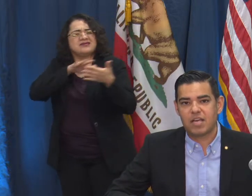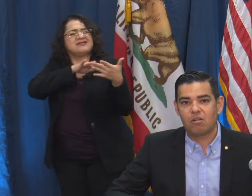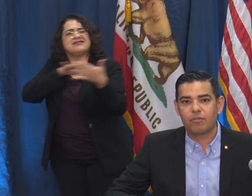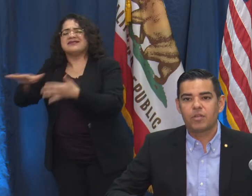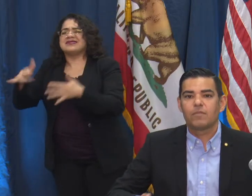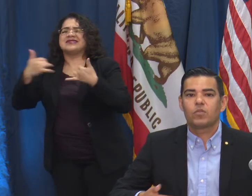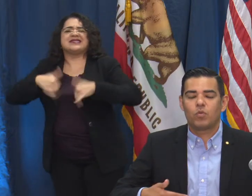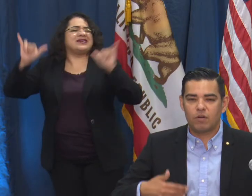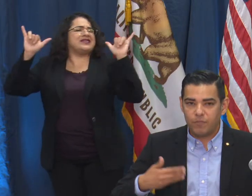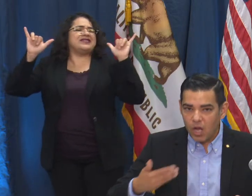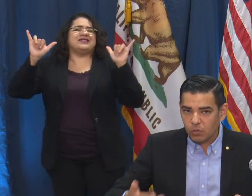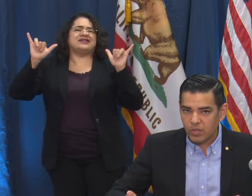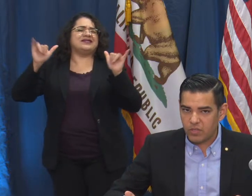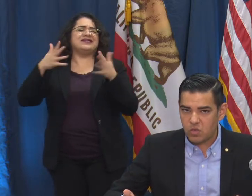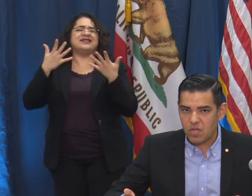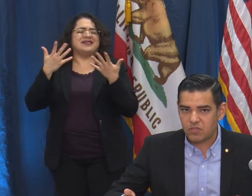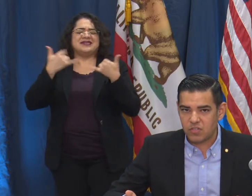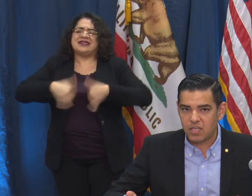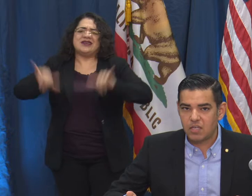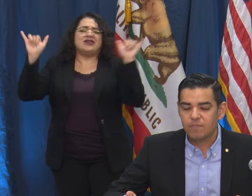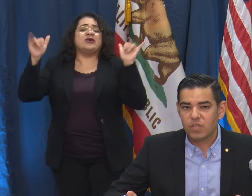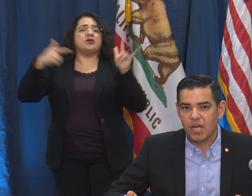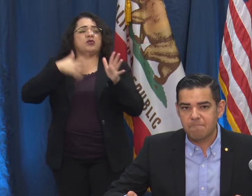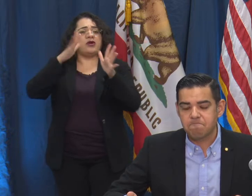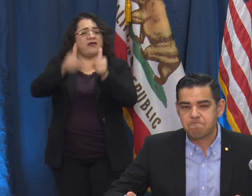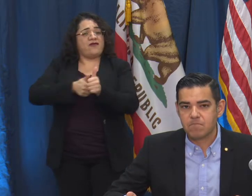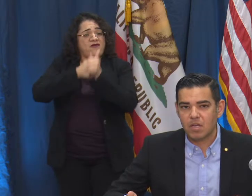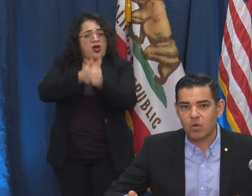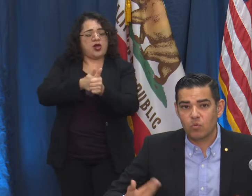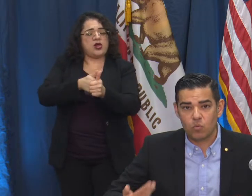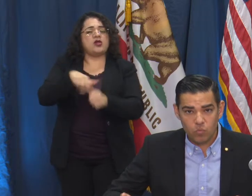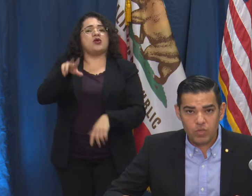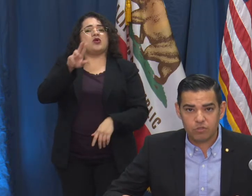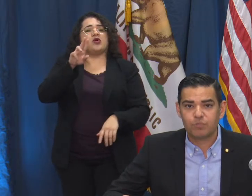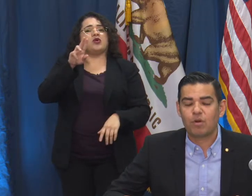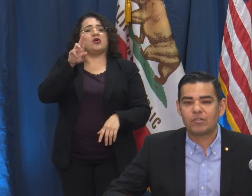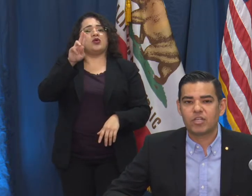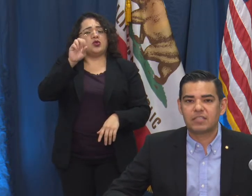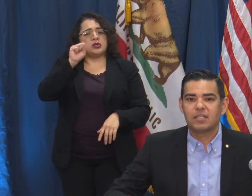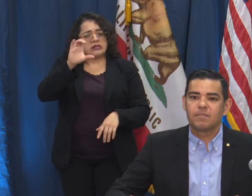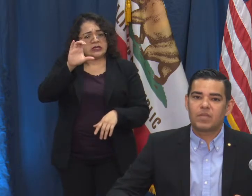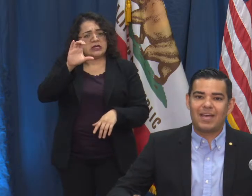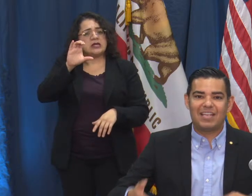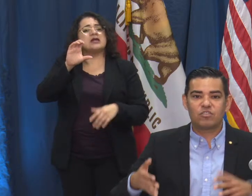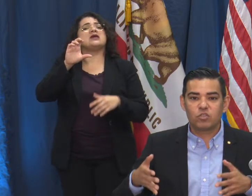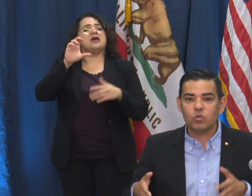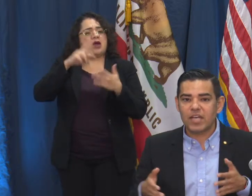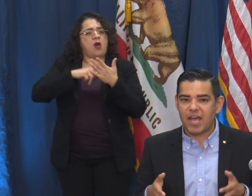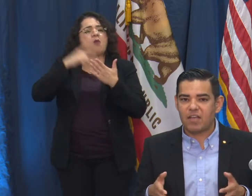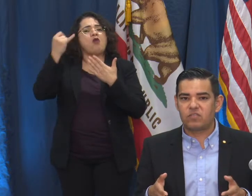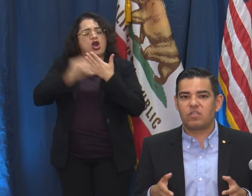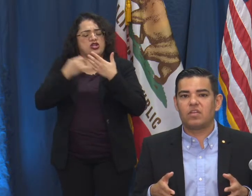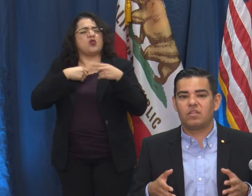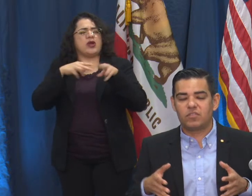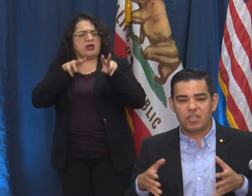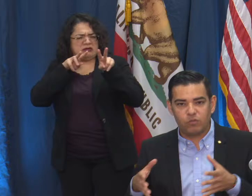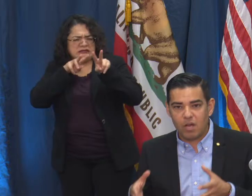Health, we are following the USC research project, and as soon as the City of Long